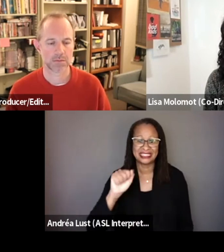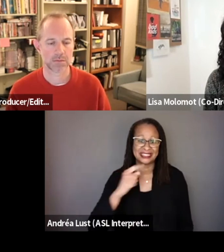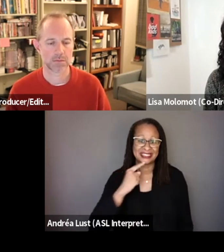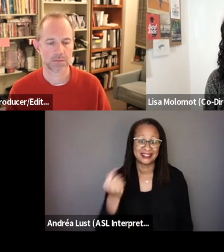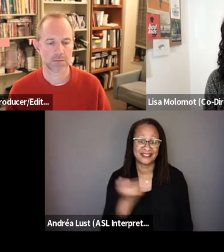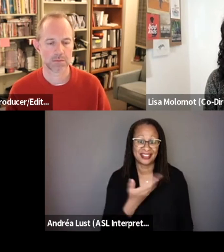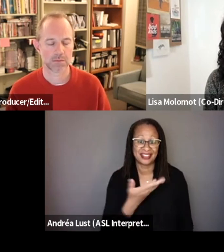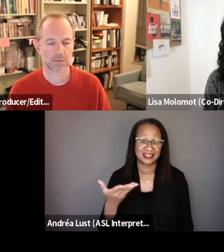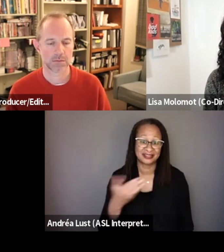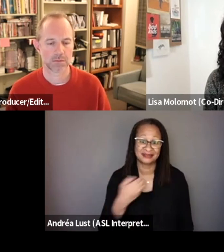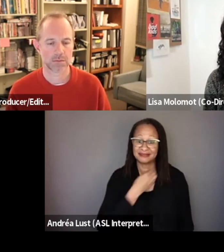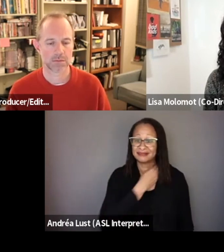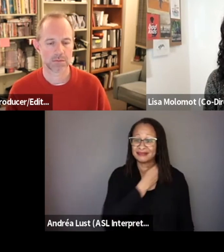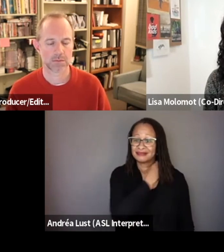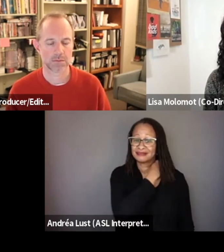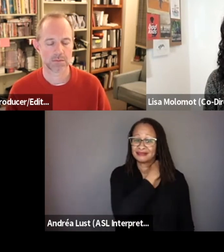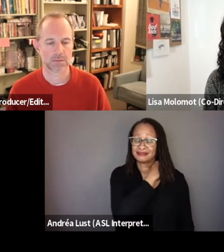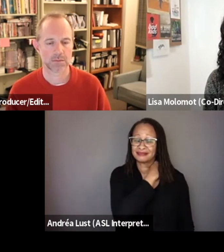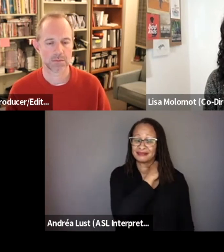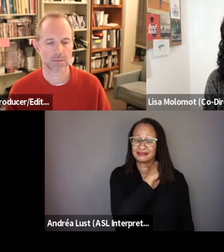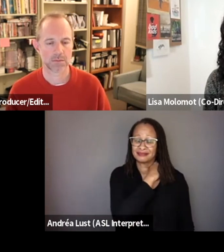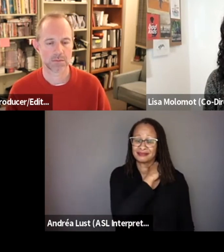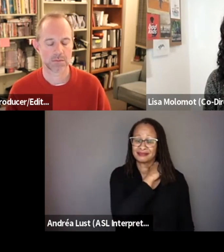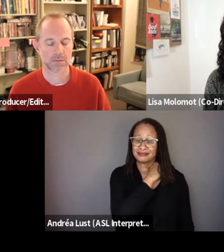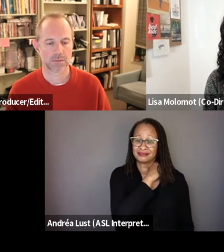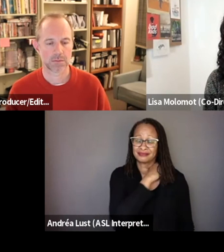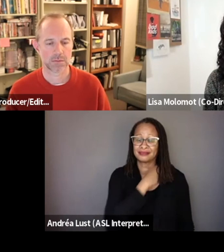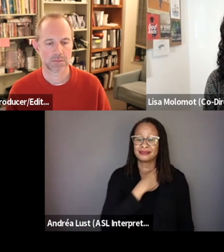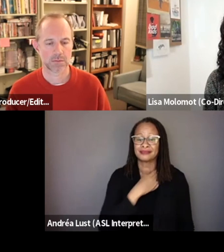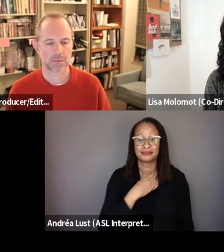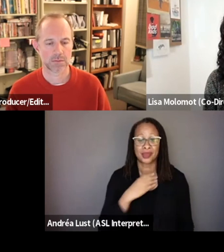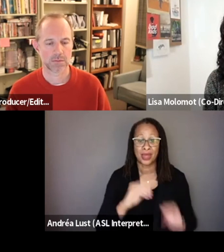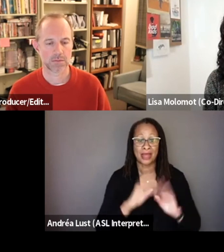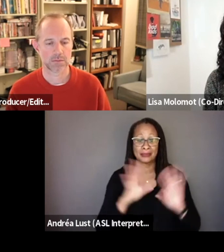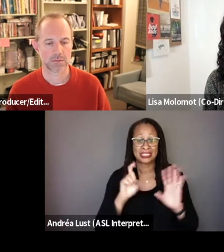She said, we definitely need some change and, you know,